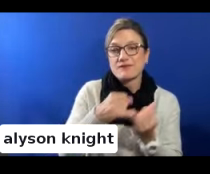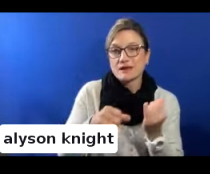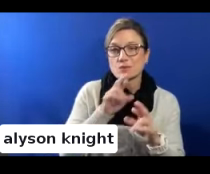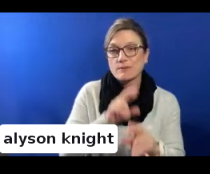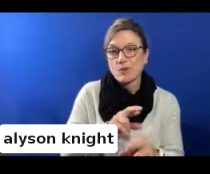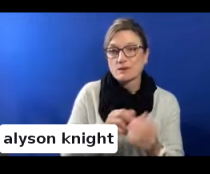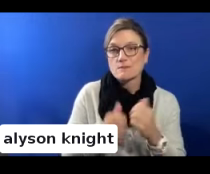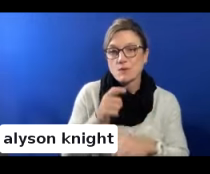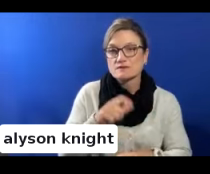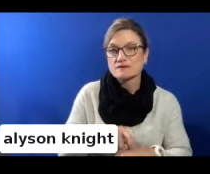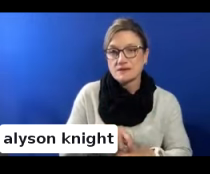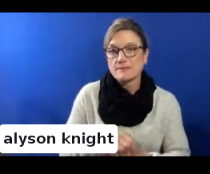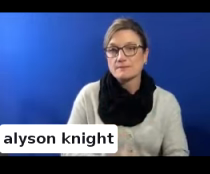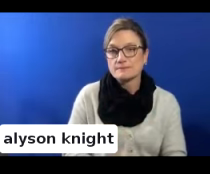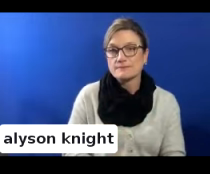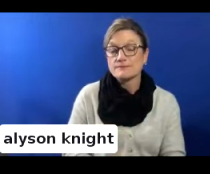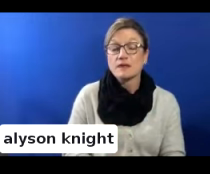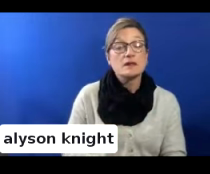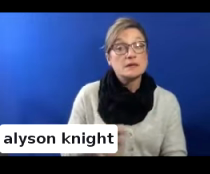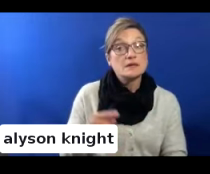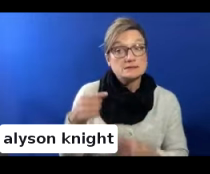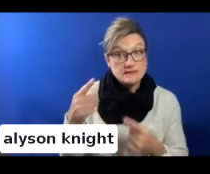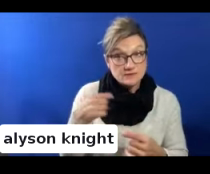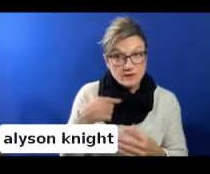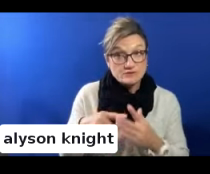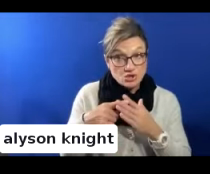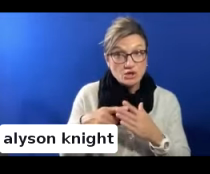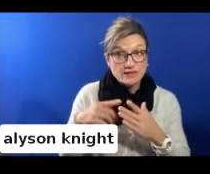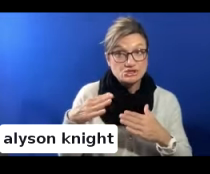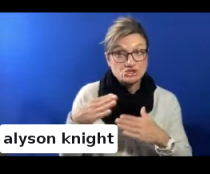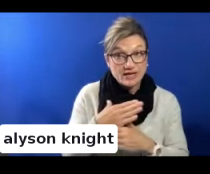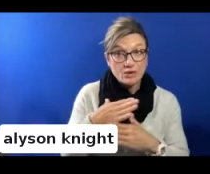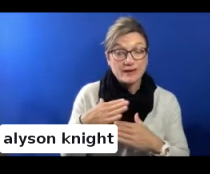Although since we've started sharing the expense file on your